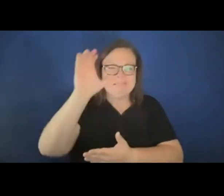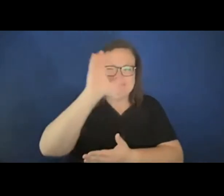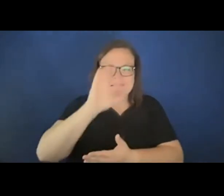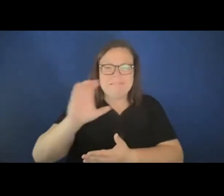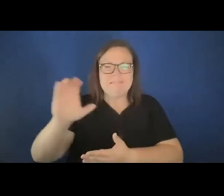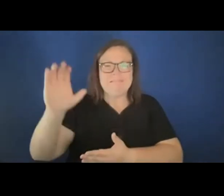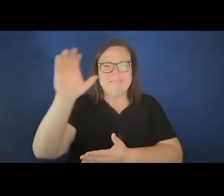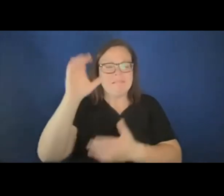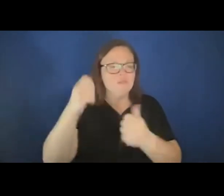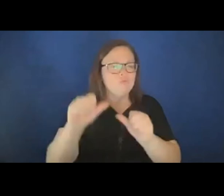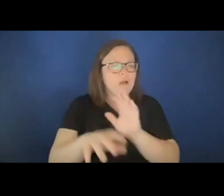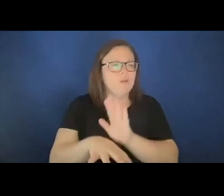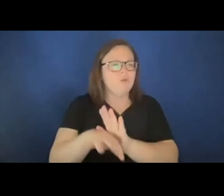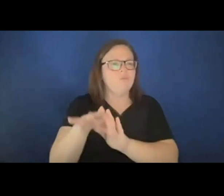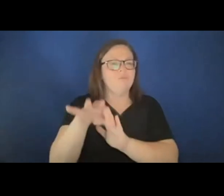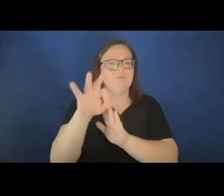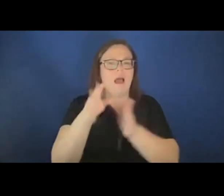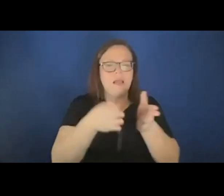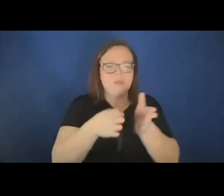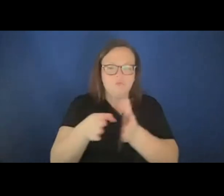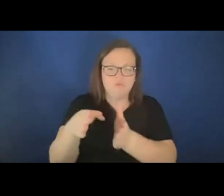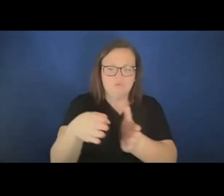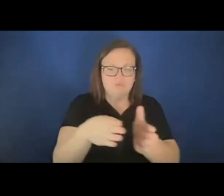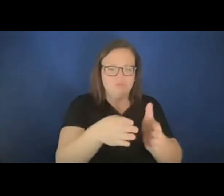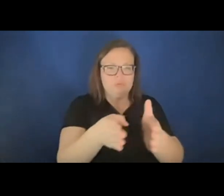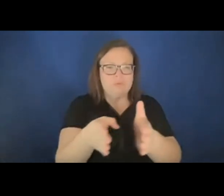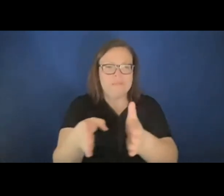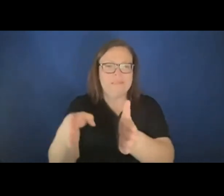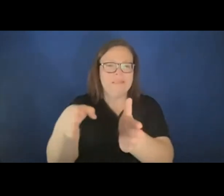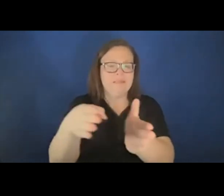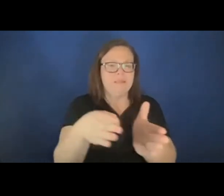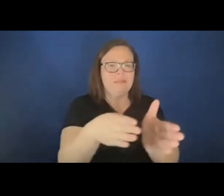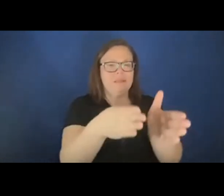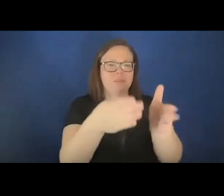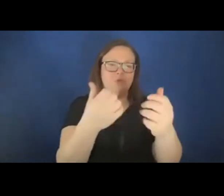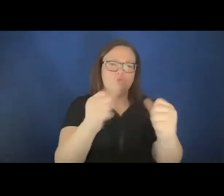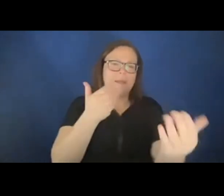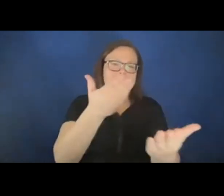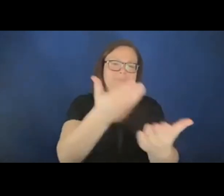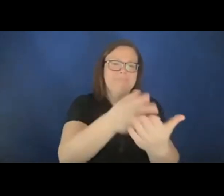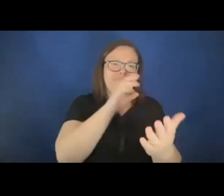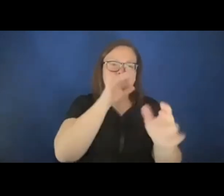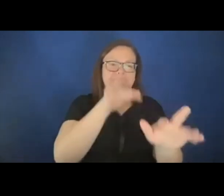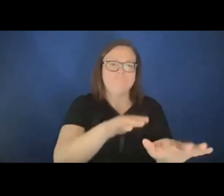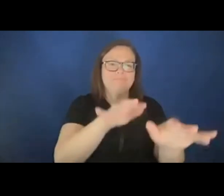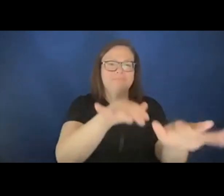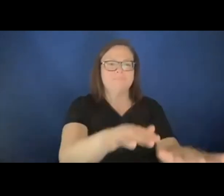meadows A stream desperately is running to the ocean.